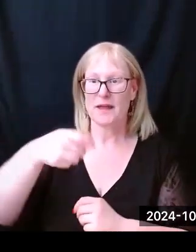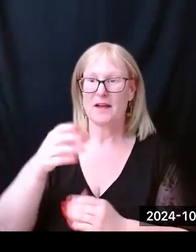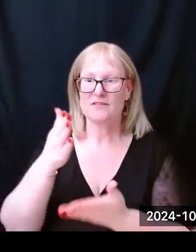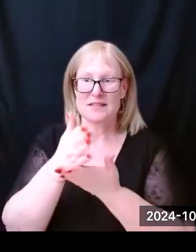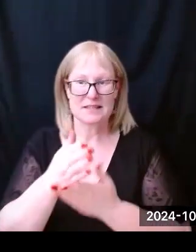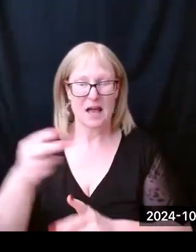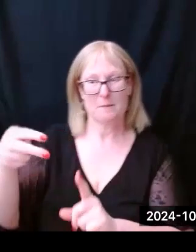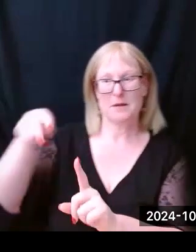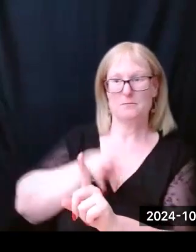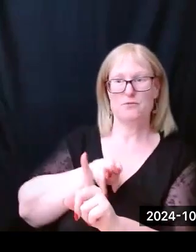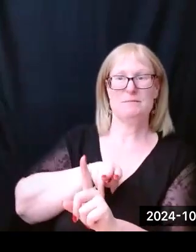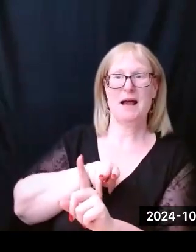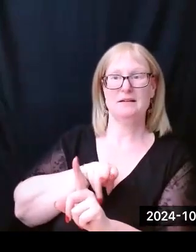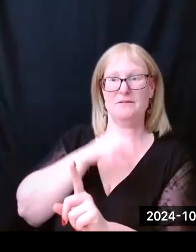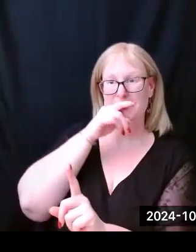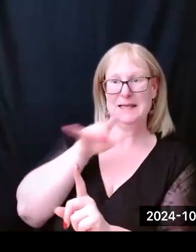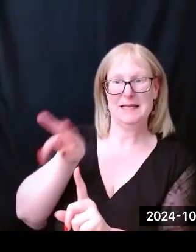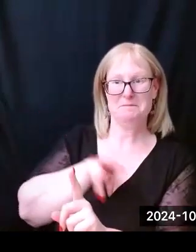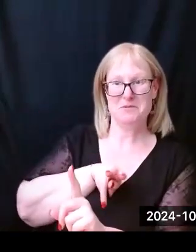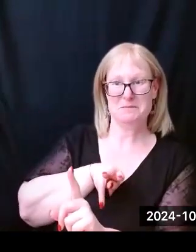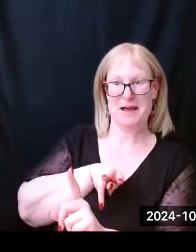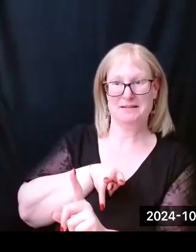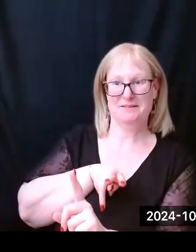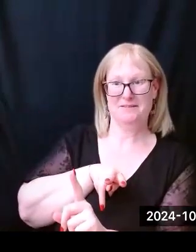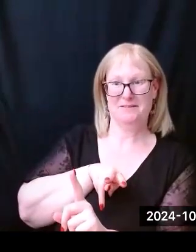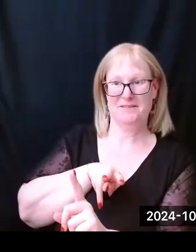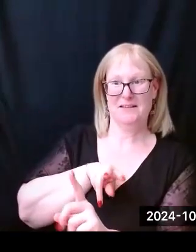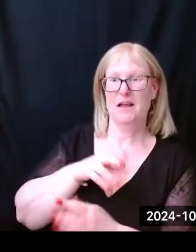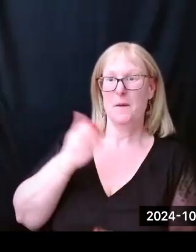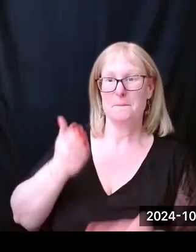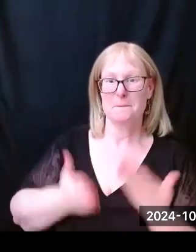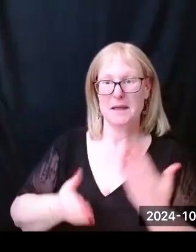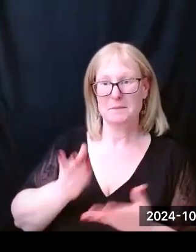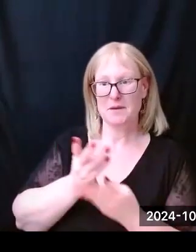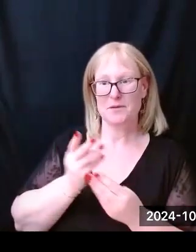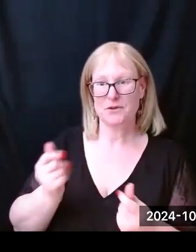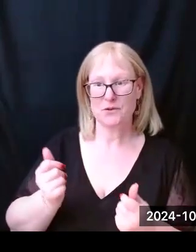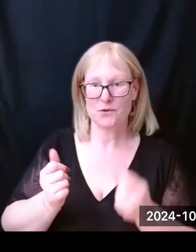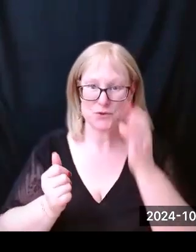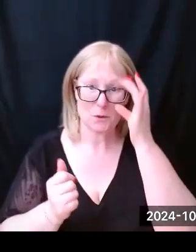And you know, maybe the solution to this is like, maybe going to the store on a school night when I